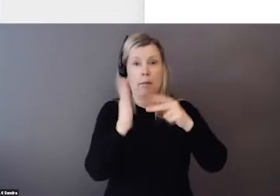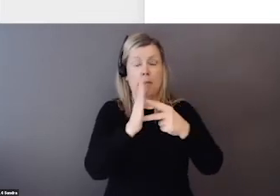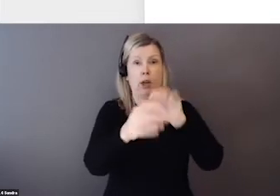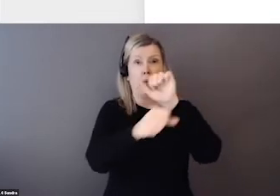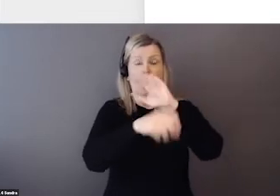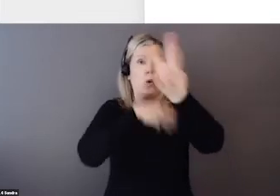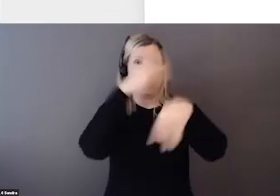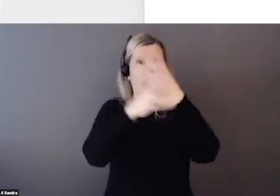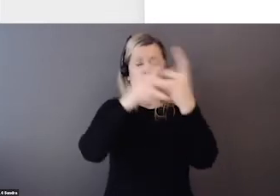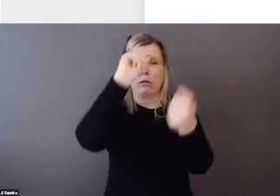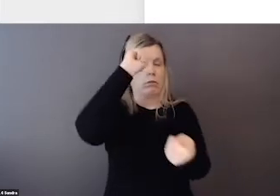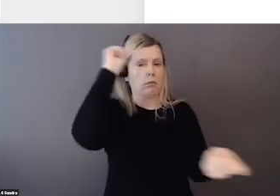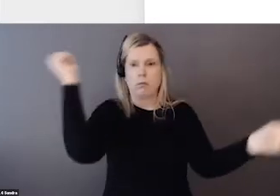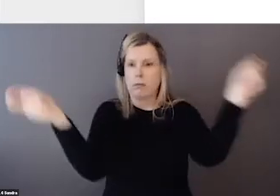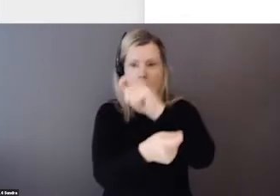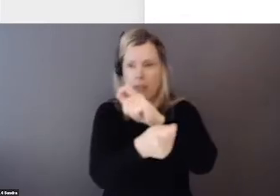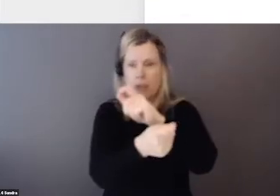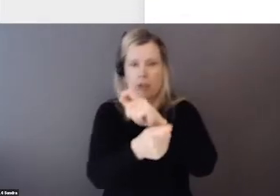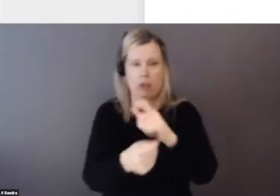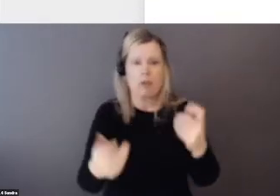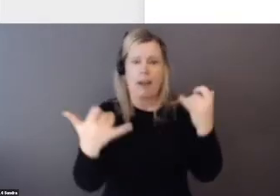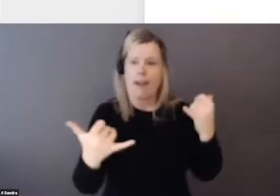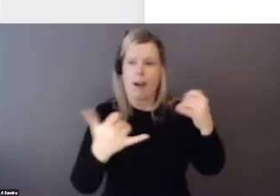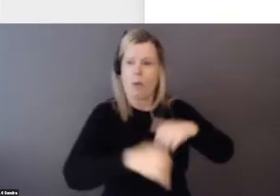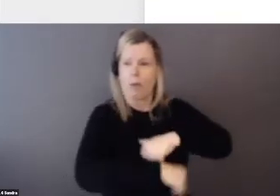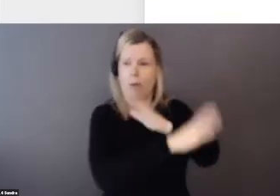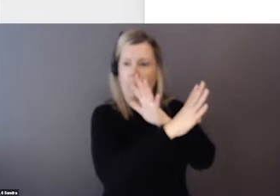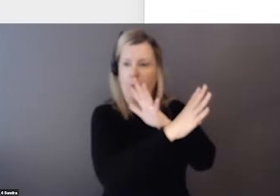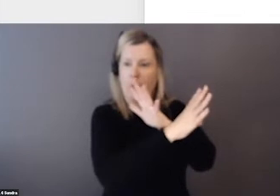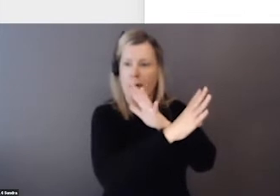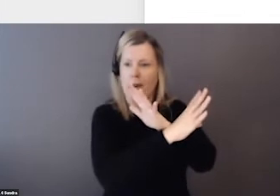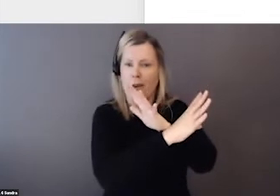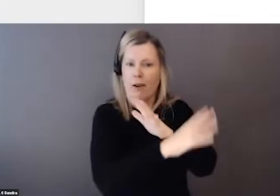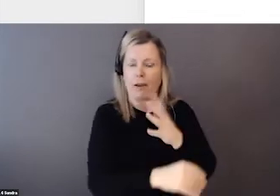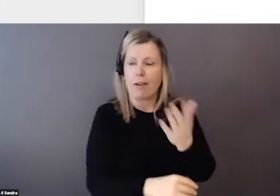which has changed for many people how work is done and even what work is, and the nature of employment.